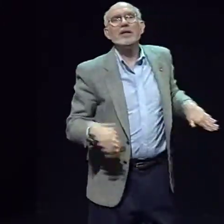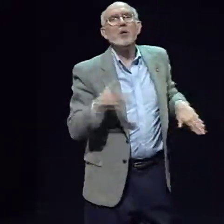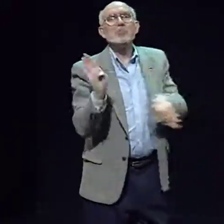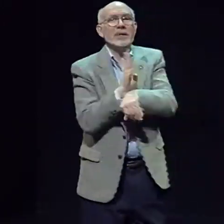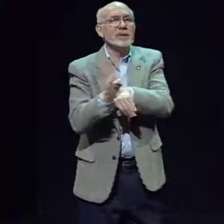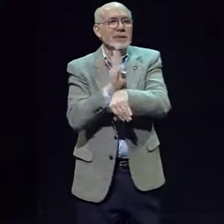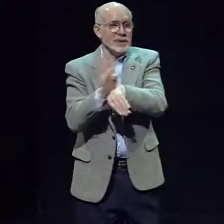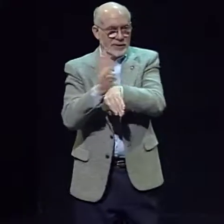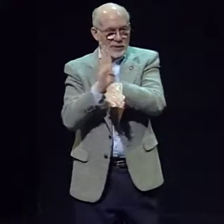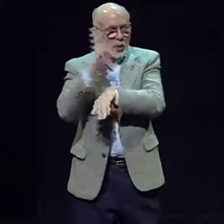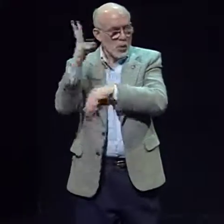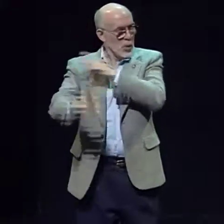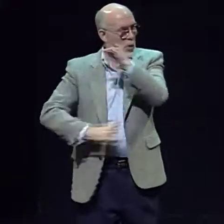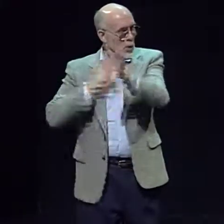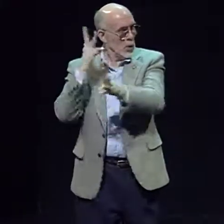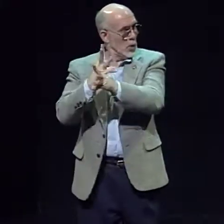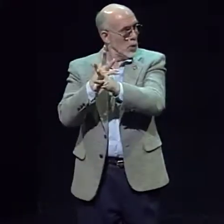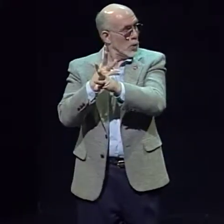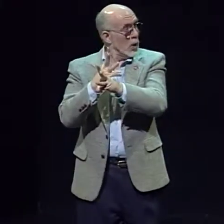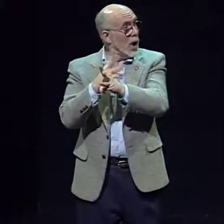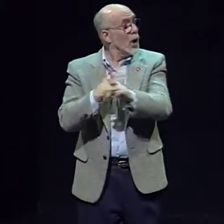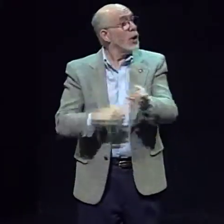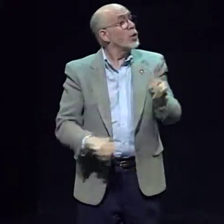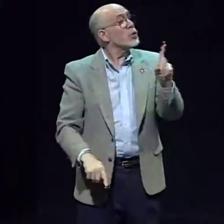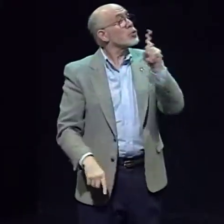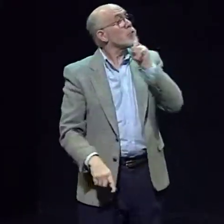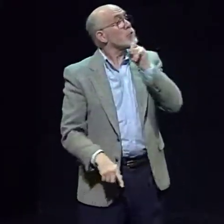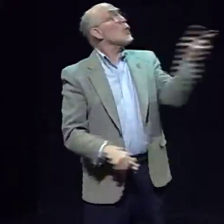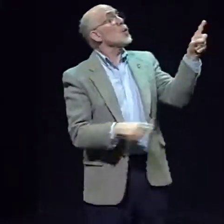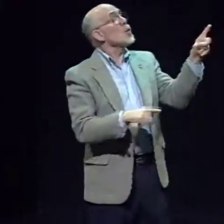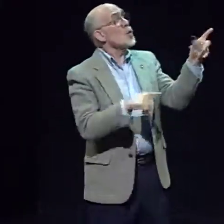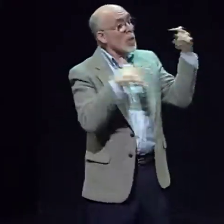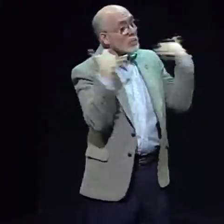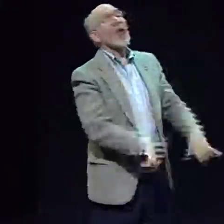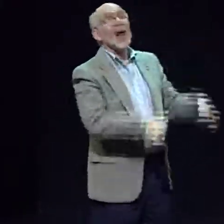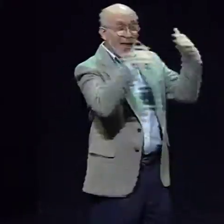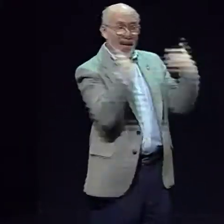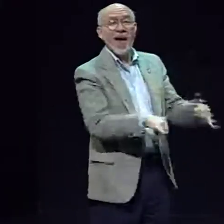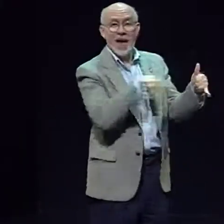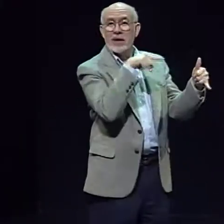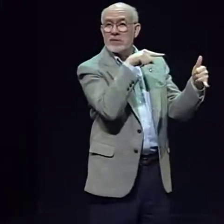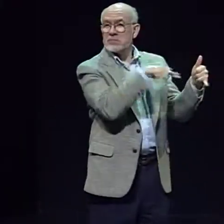THEY'RE CALLING OUT OVER AND OVER AGAIN. BUT WE'RE SO BUSY. THE BUSINESS WORLD KEEPS US GOING.